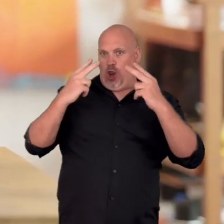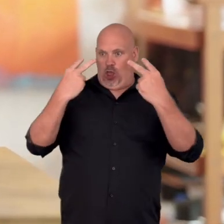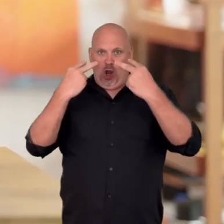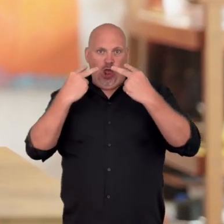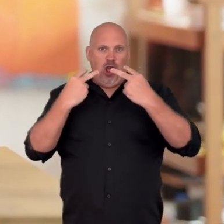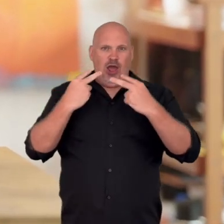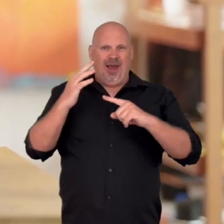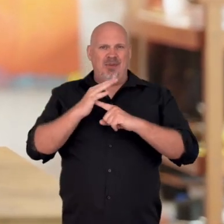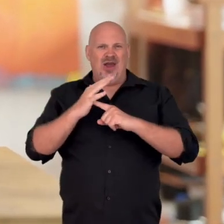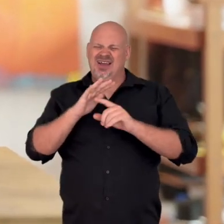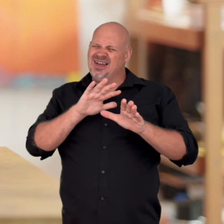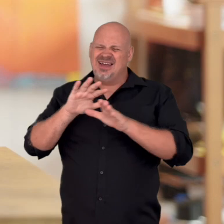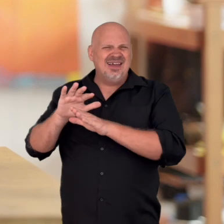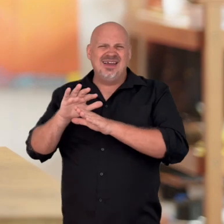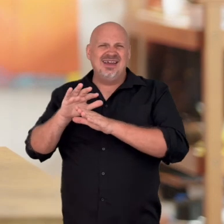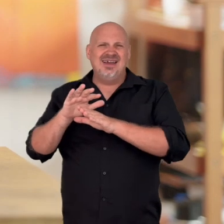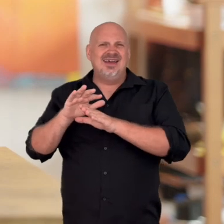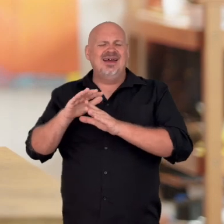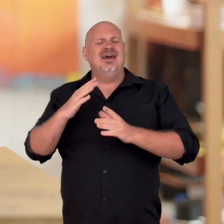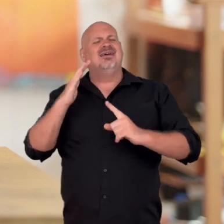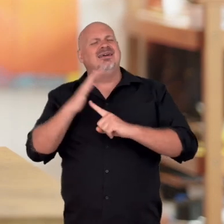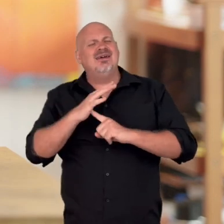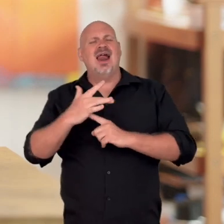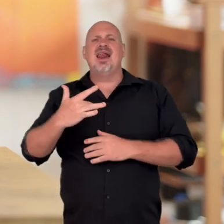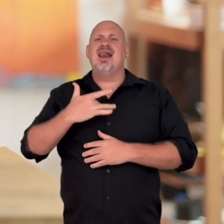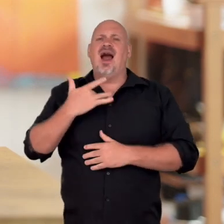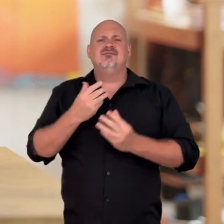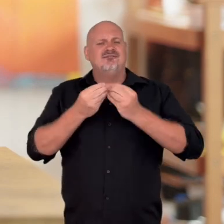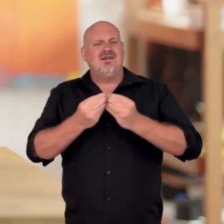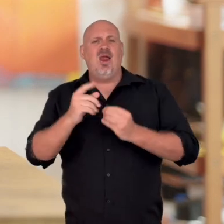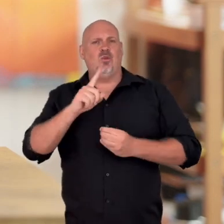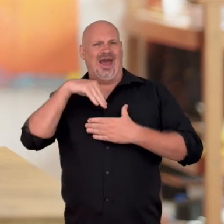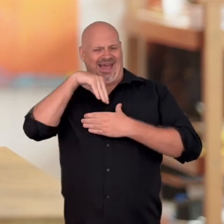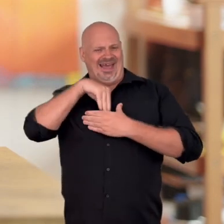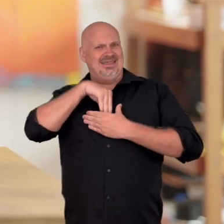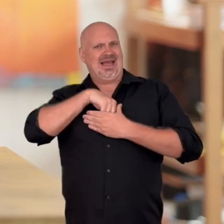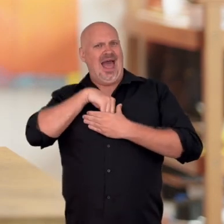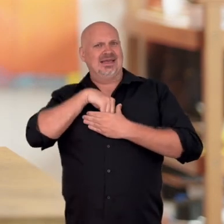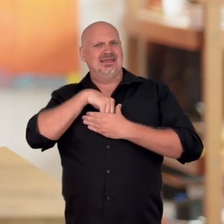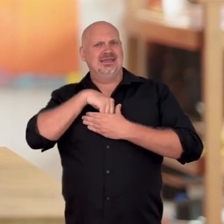the value of life is what the content we have inside of us and I always believe that we have equal contents